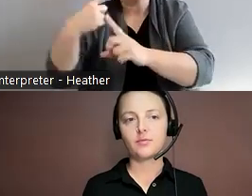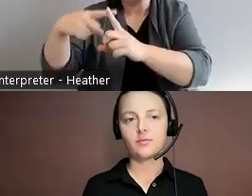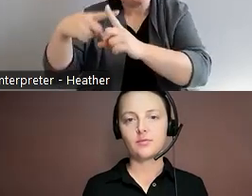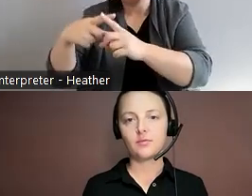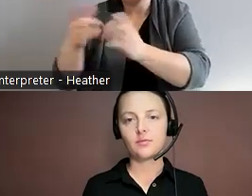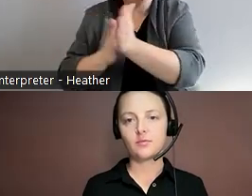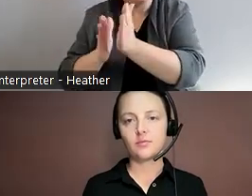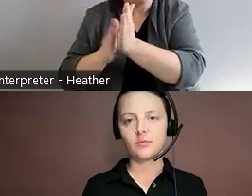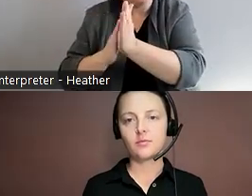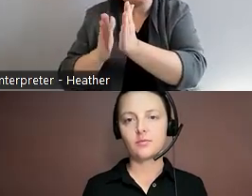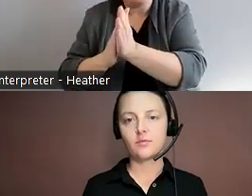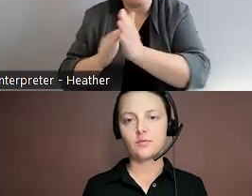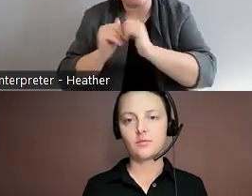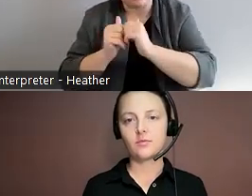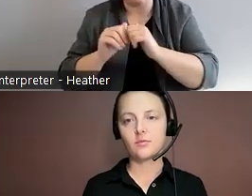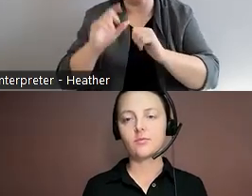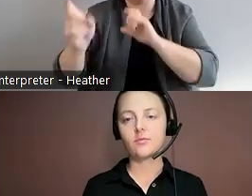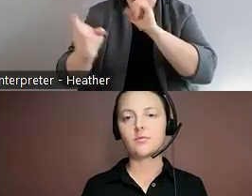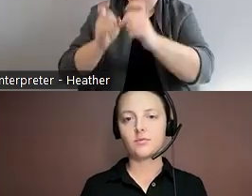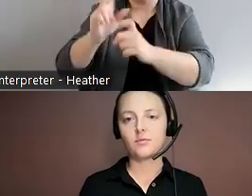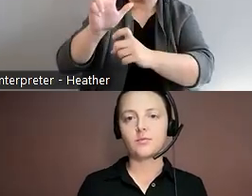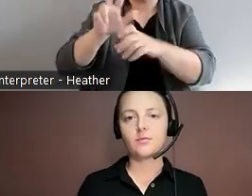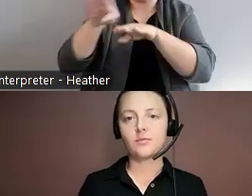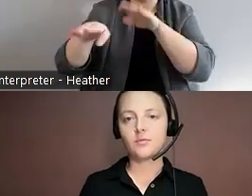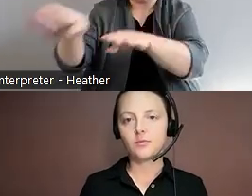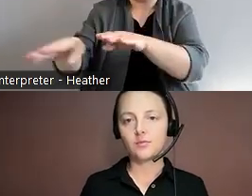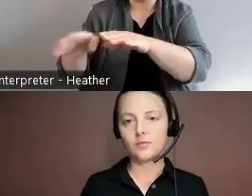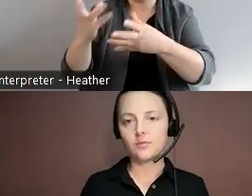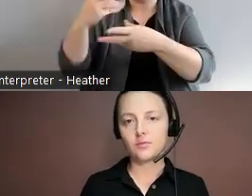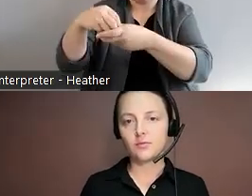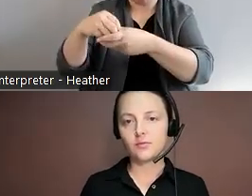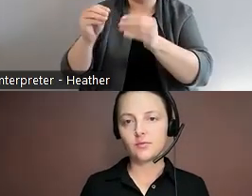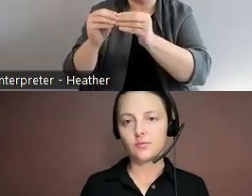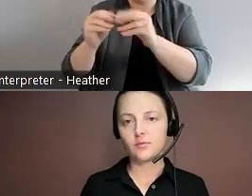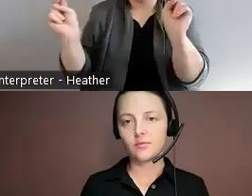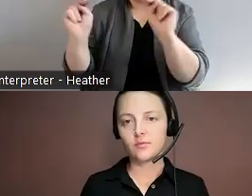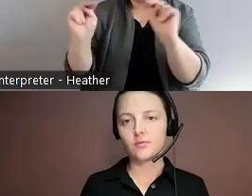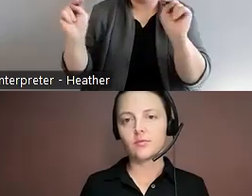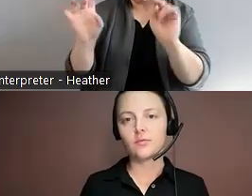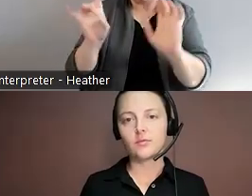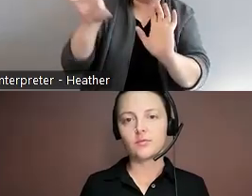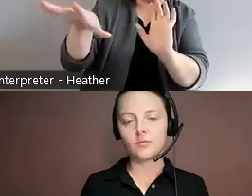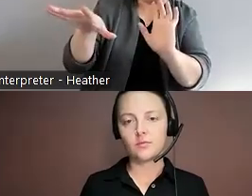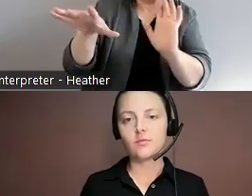prompt to give corrective feedback in a way that's neutral, um how to use um you know timeouts,